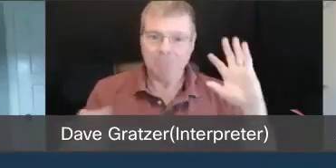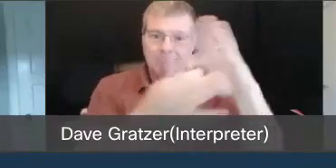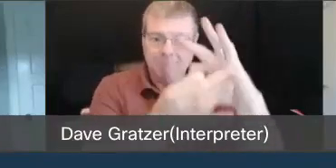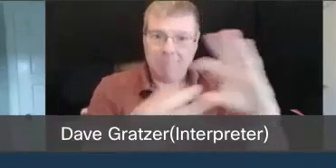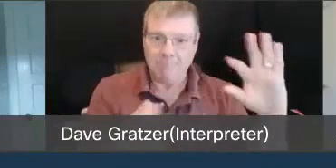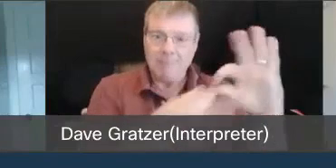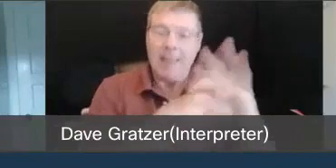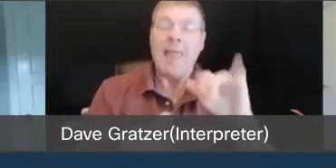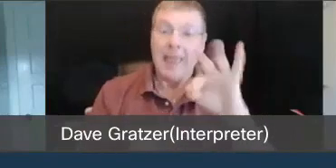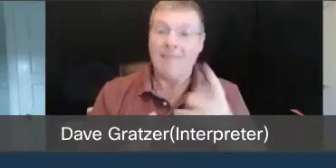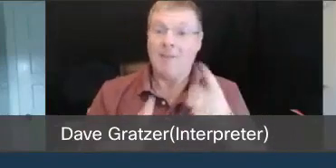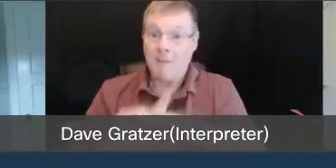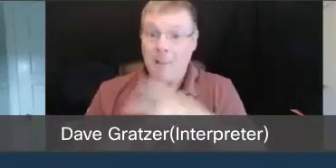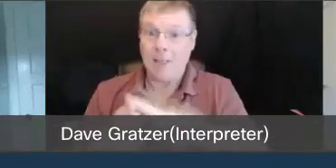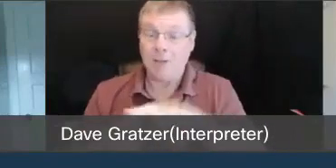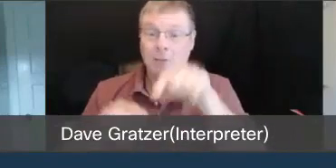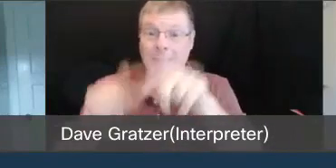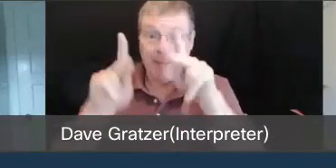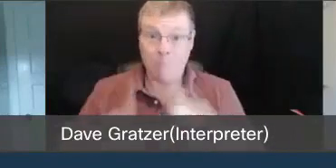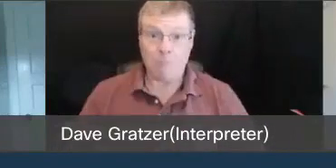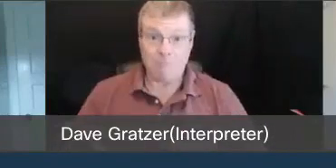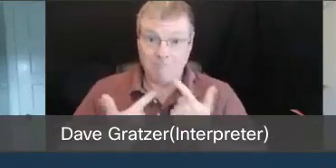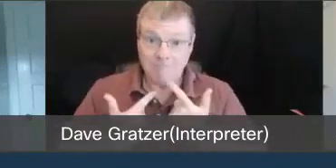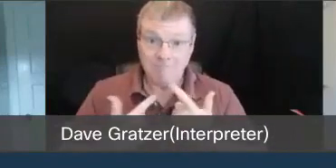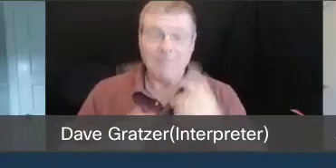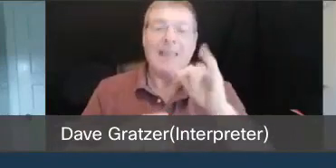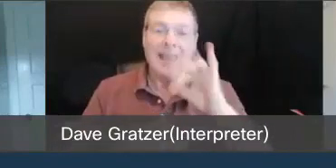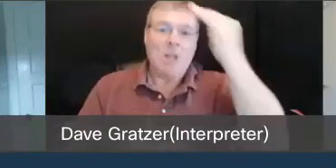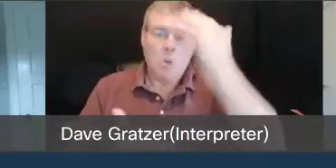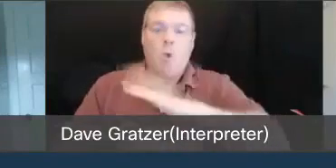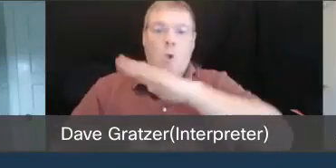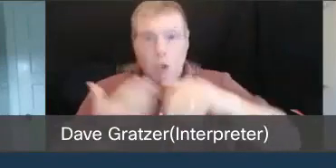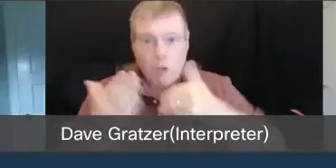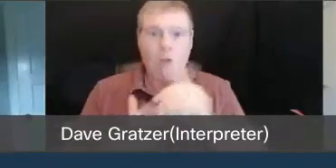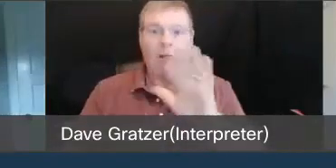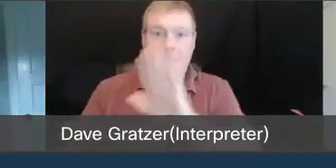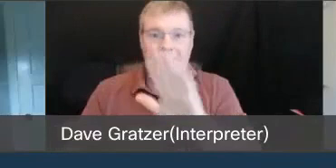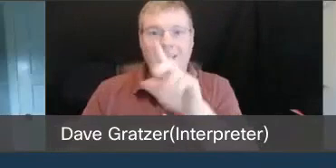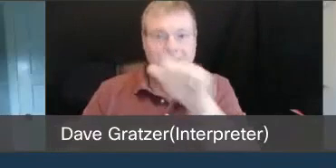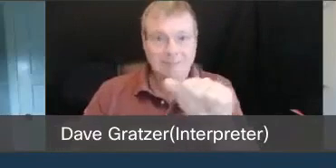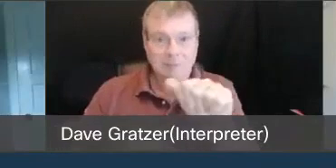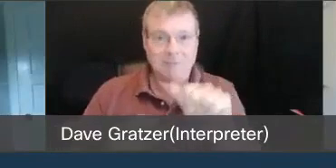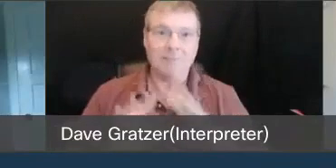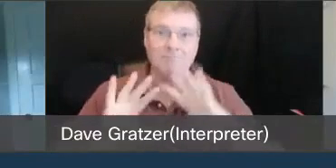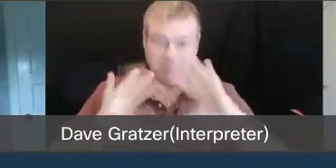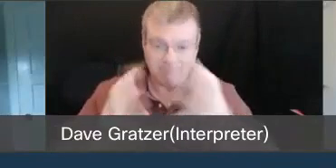if they know upfront all the conditions that they're going to be considering while reading the Medical Summary Report.